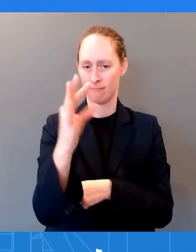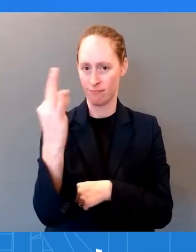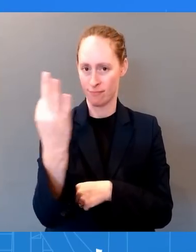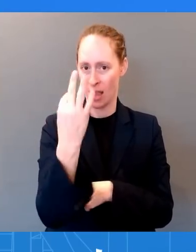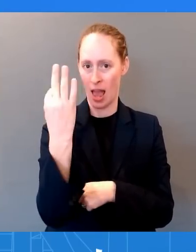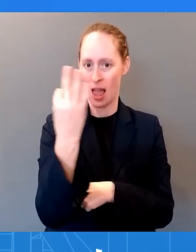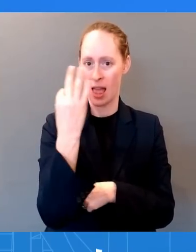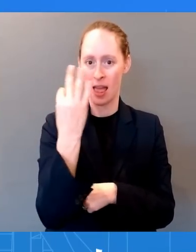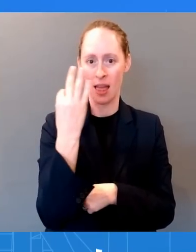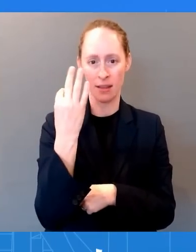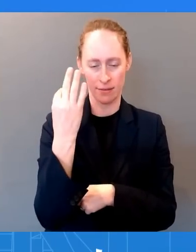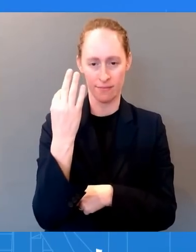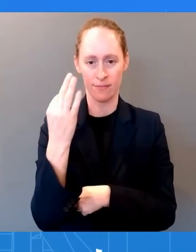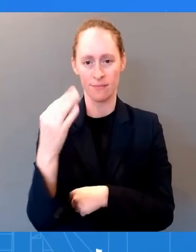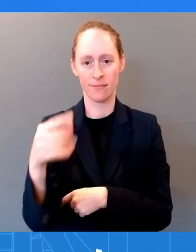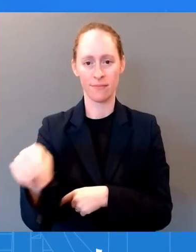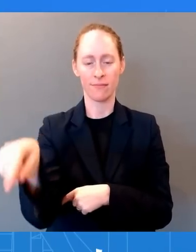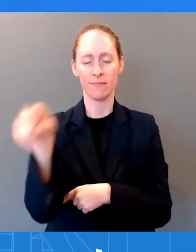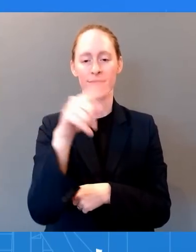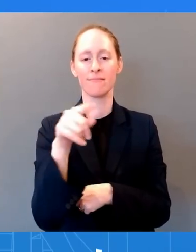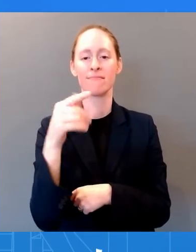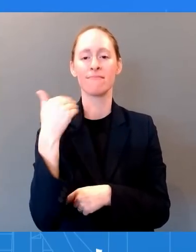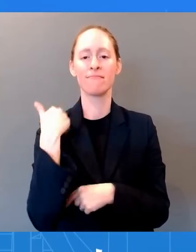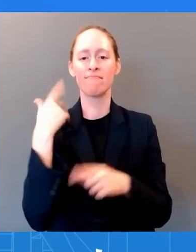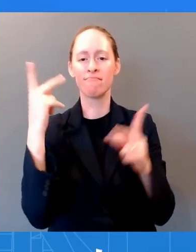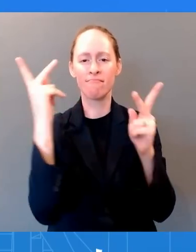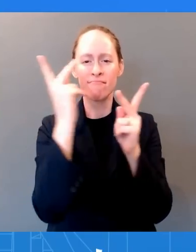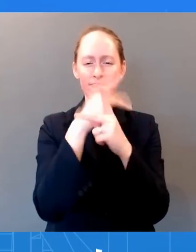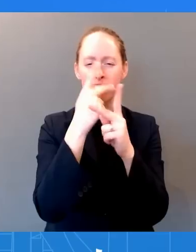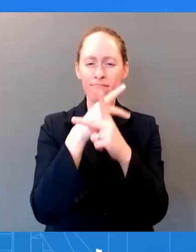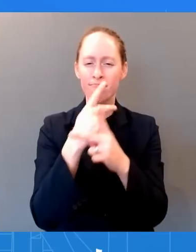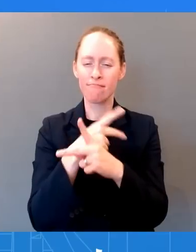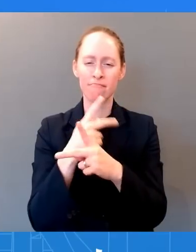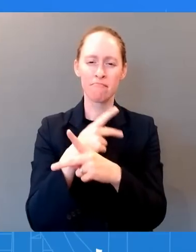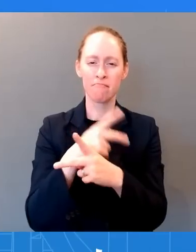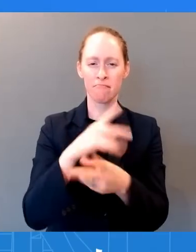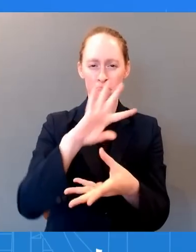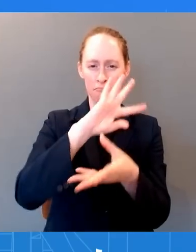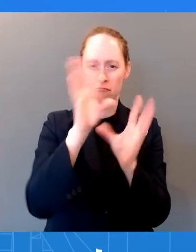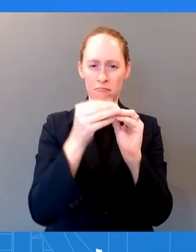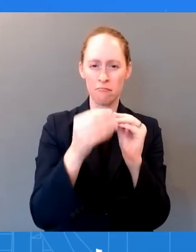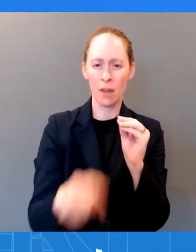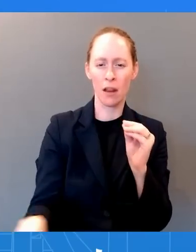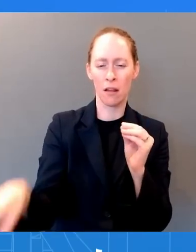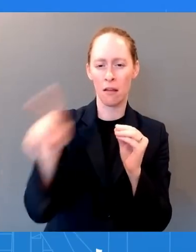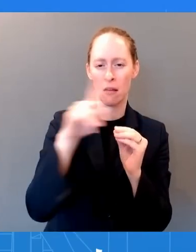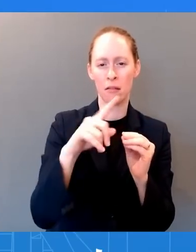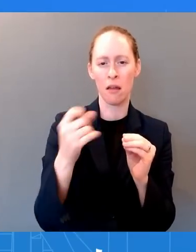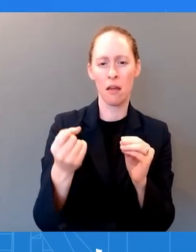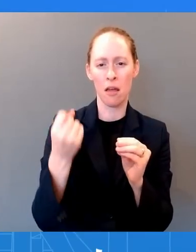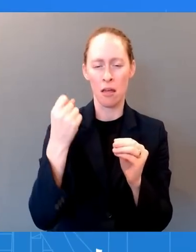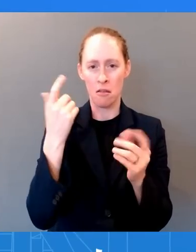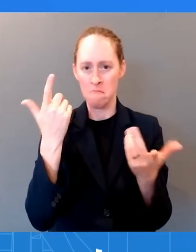since July and one-year inflation expectation dropped nearly half a percent from -- from the month -- from the month before.